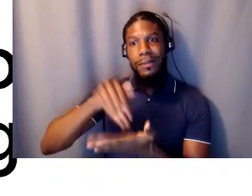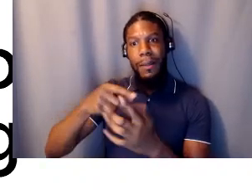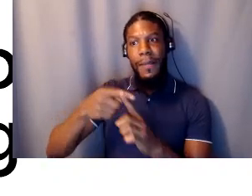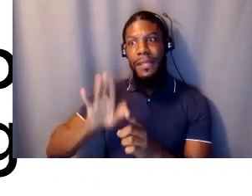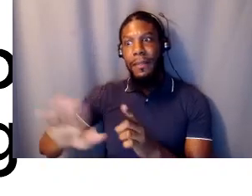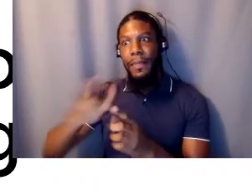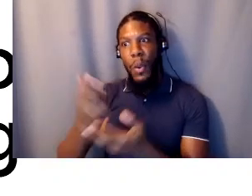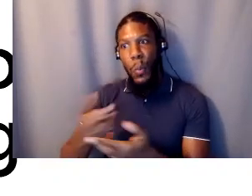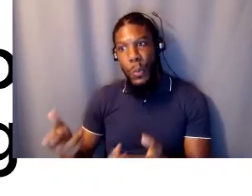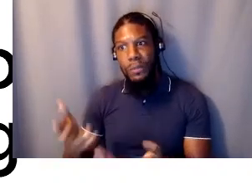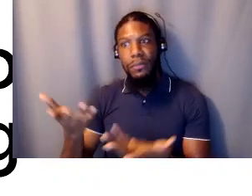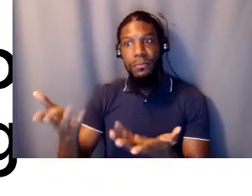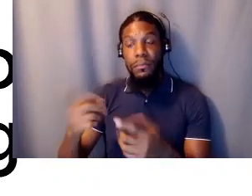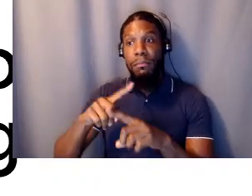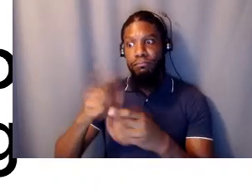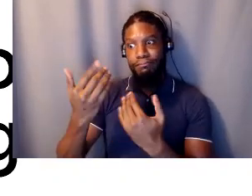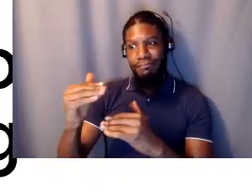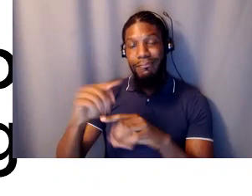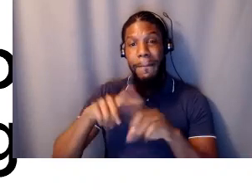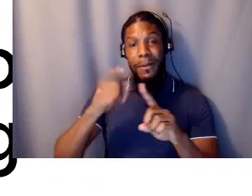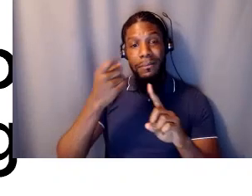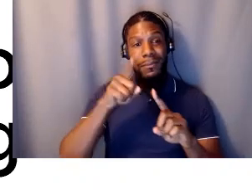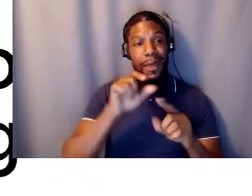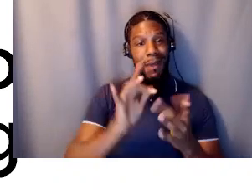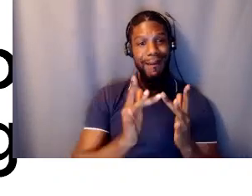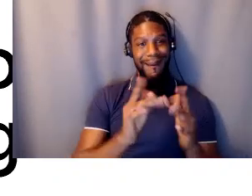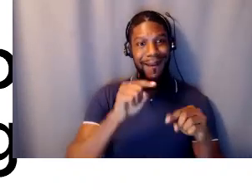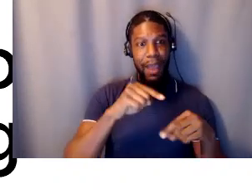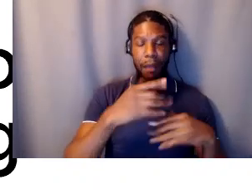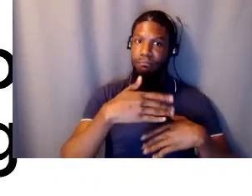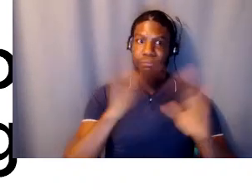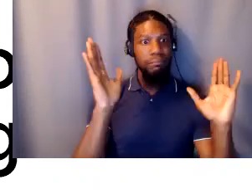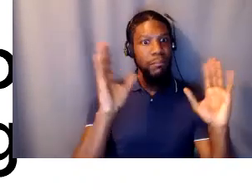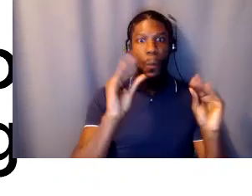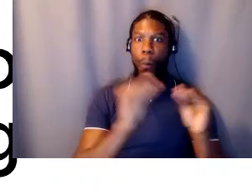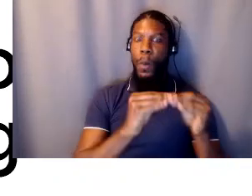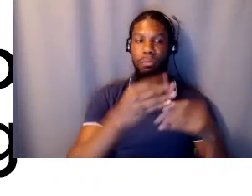that the Internet makes even more options available to tutors